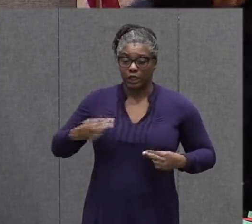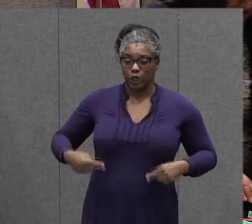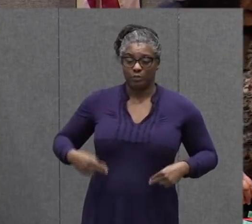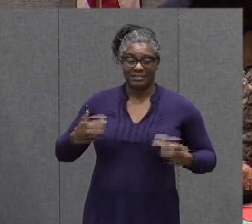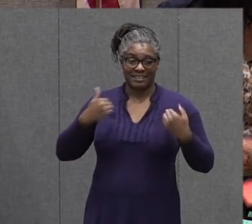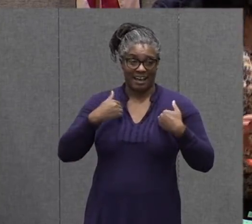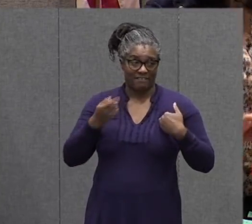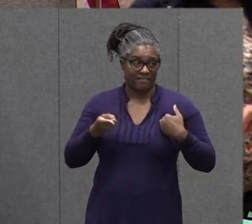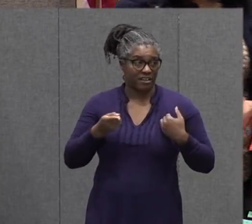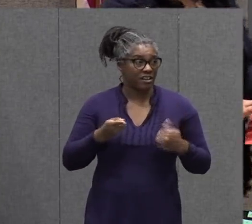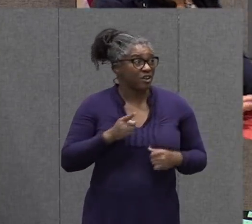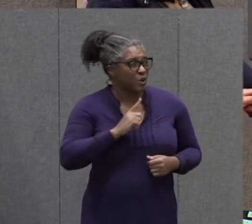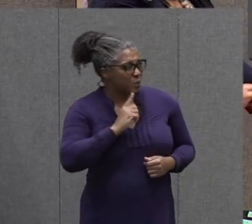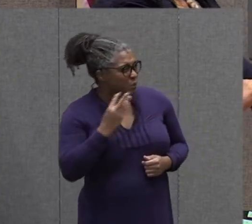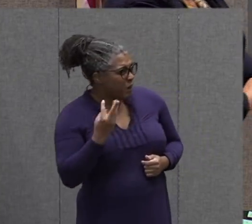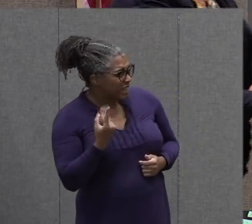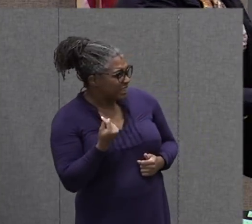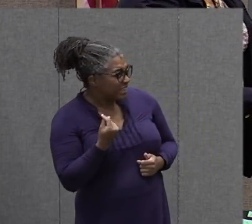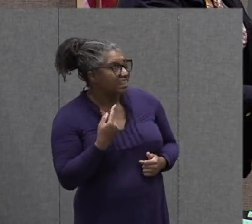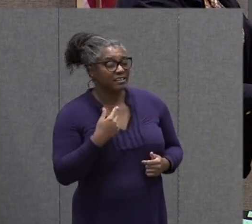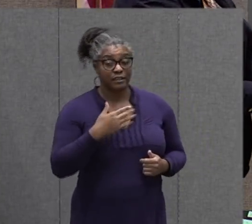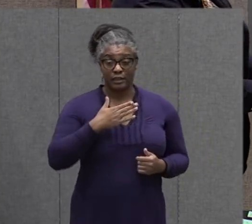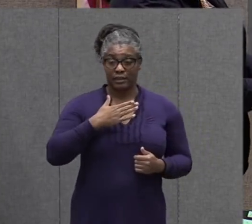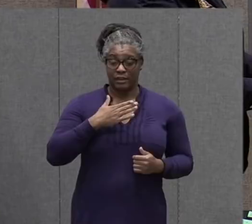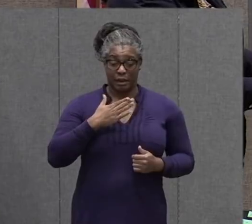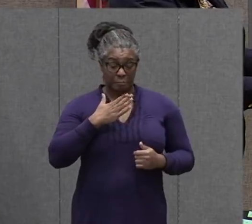in, "love that dog", that I'm gonna read,